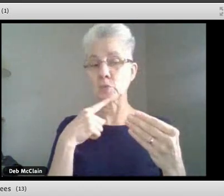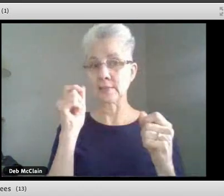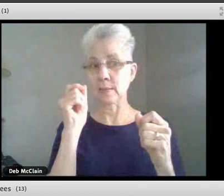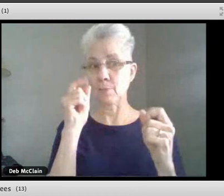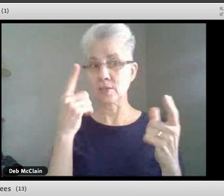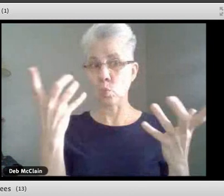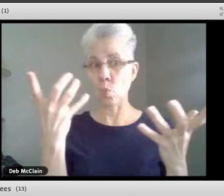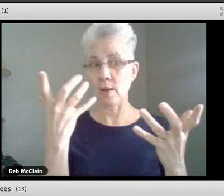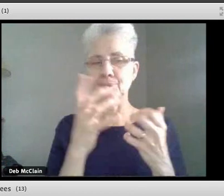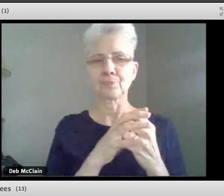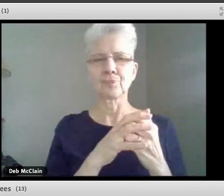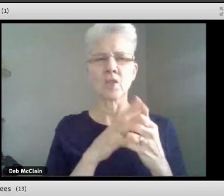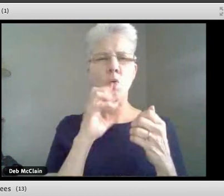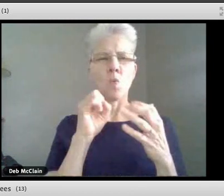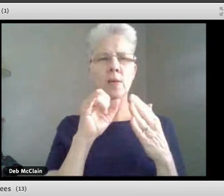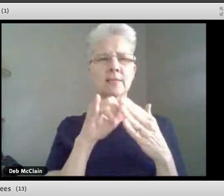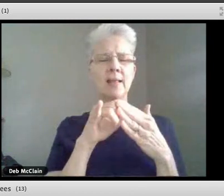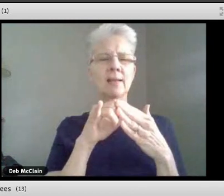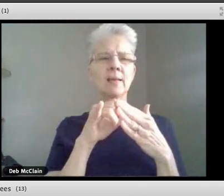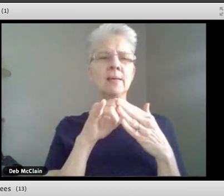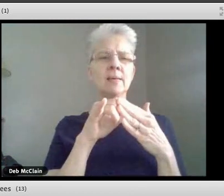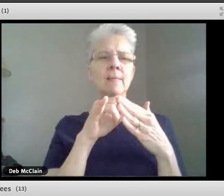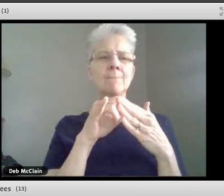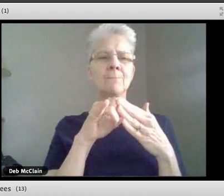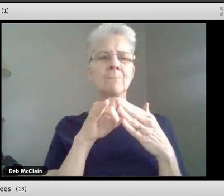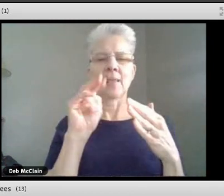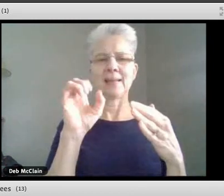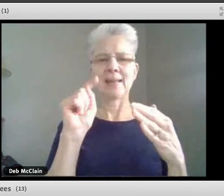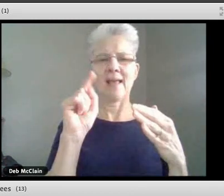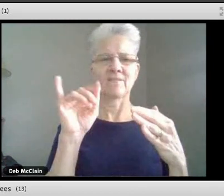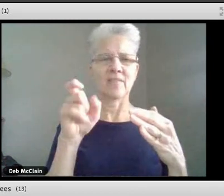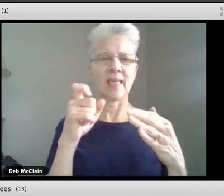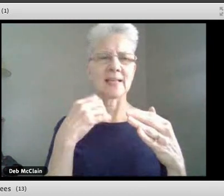has a voice-over on some of their movies, so that's something to really think about.